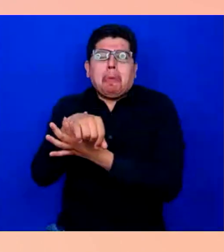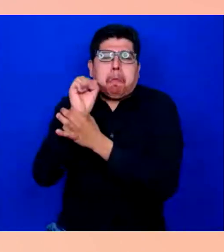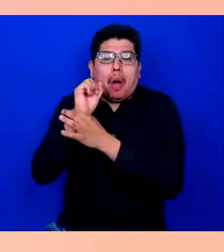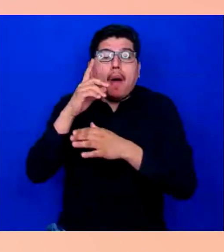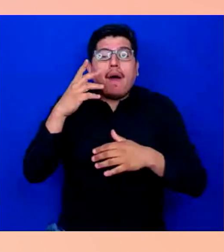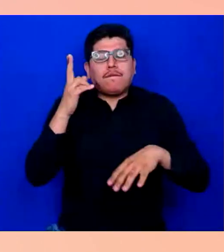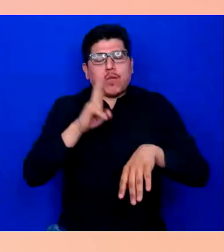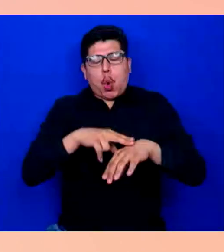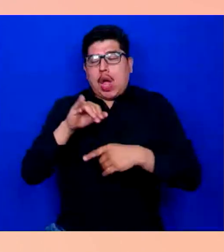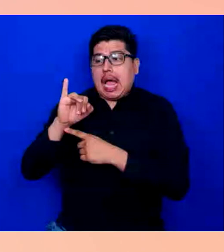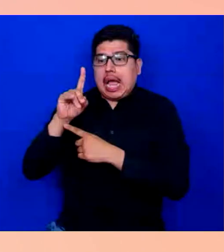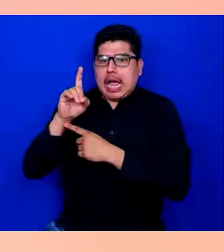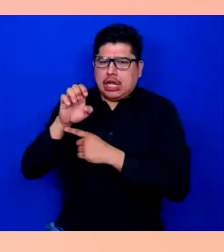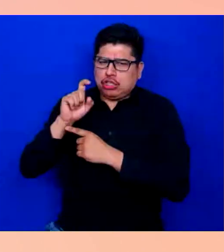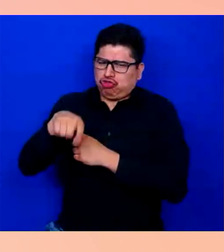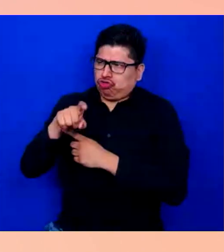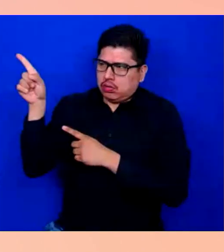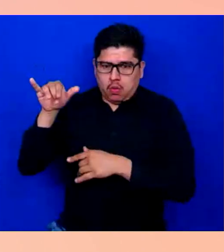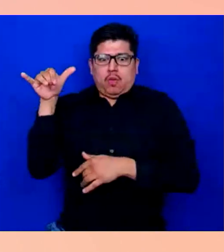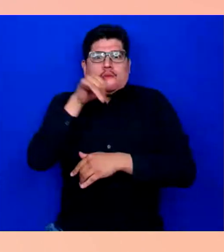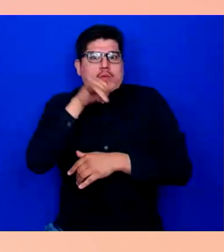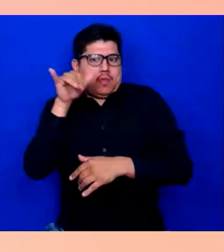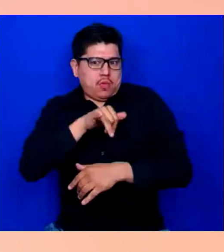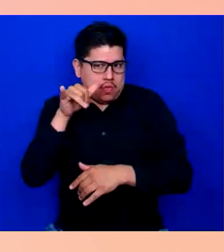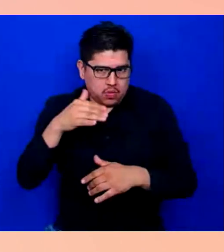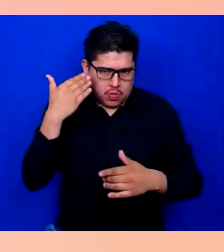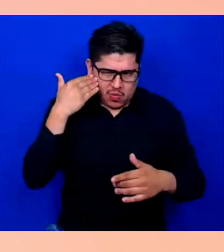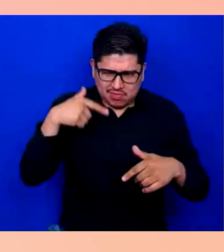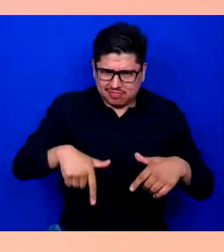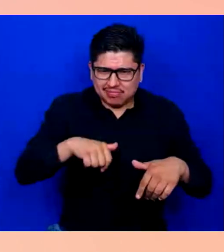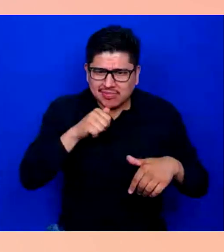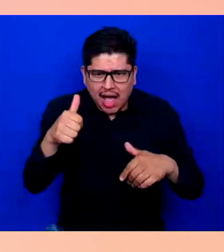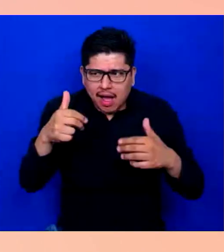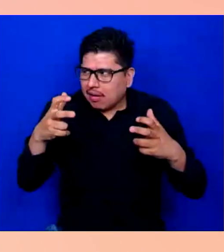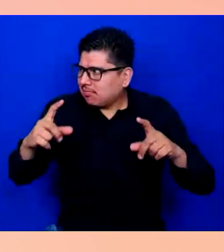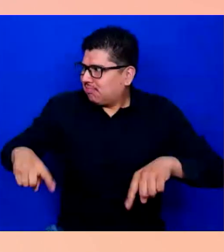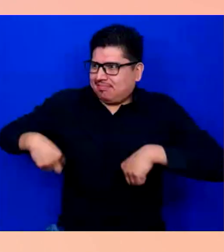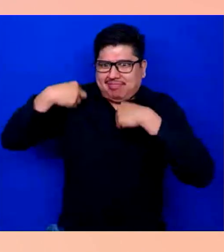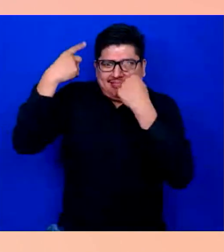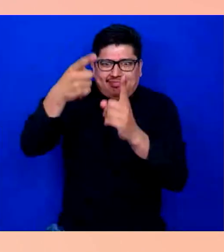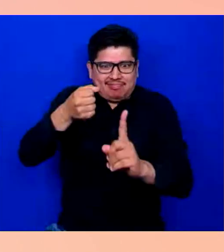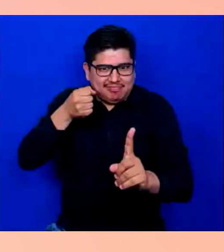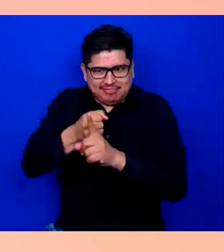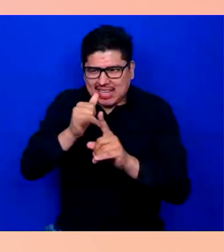I can't believe it wasn't able to do this before. These are just a few of the awesome AI features